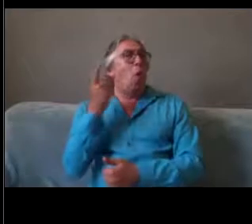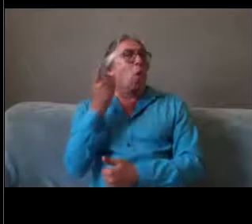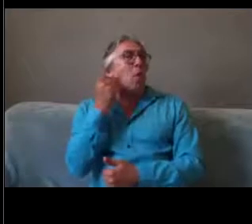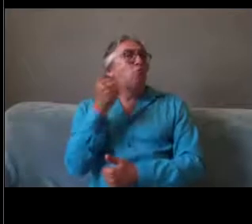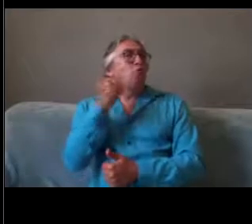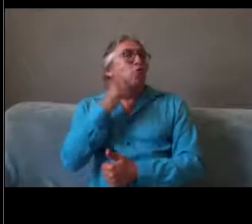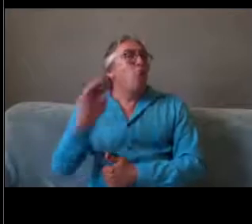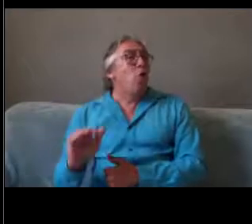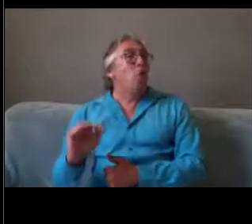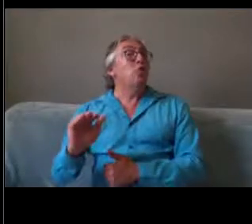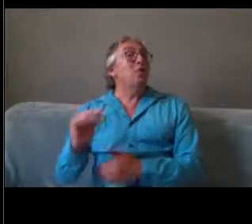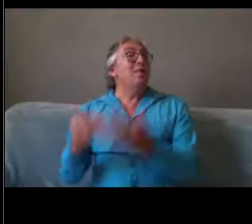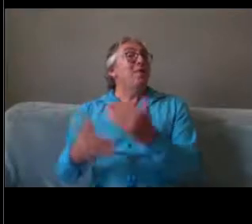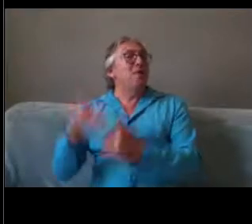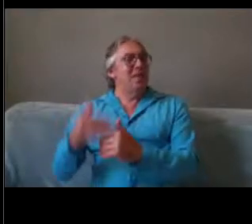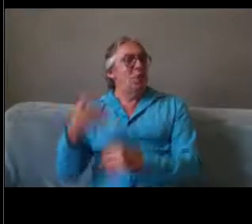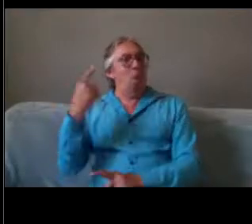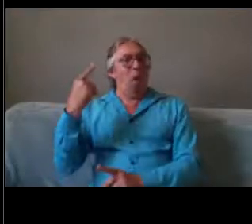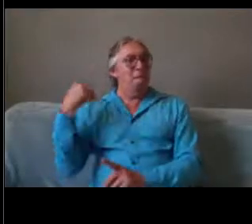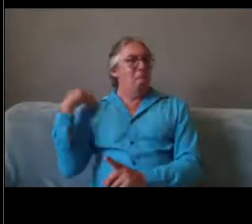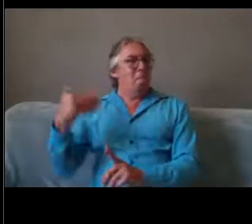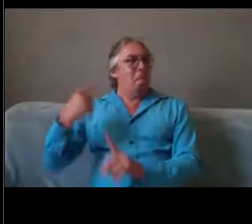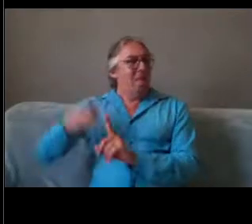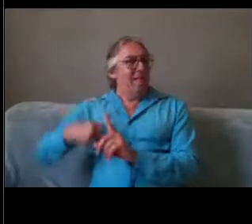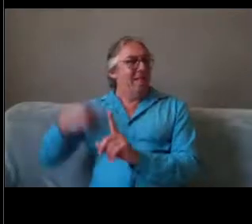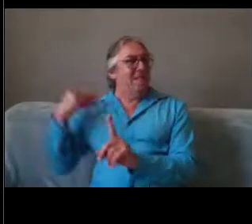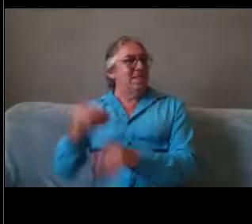for every single sector but we want to provide encores